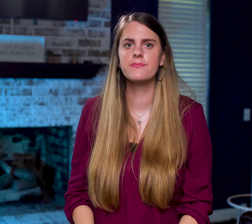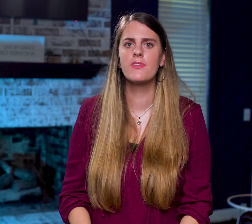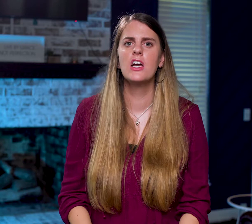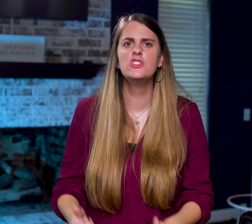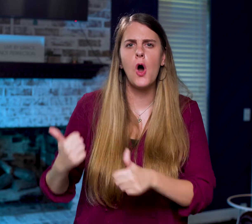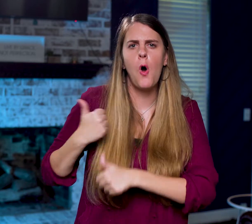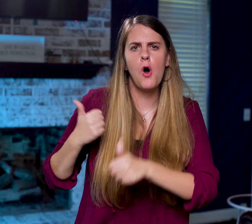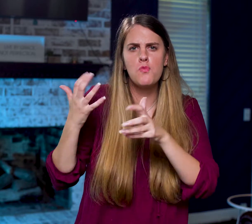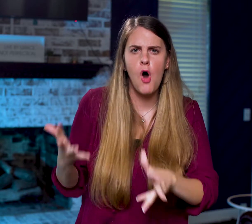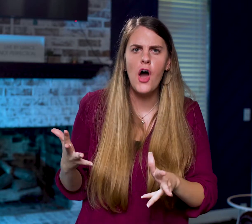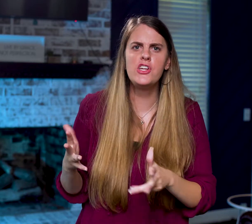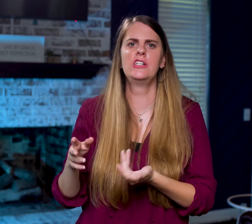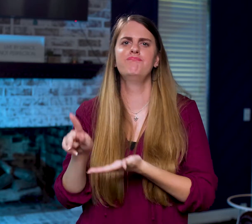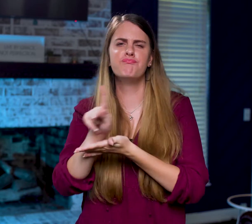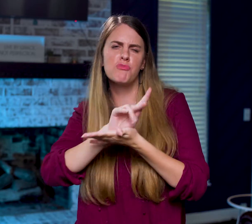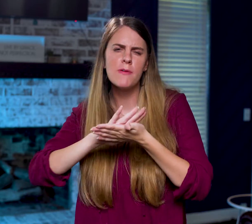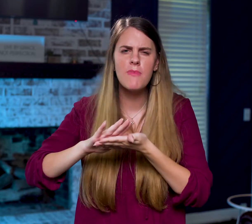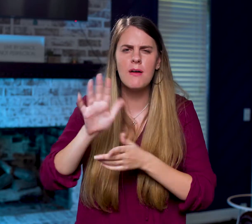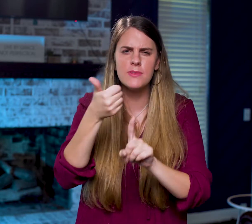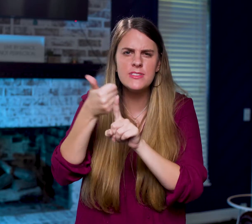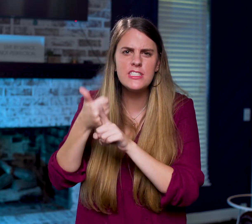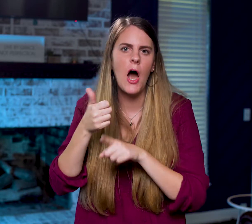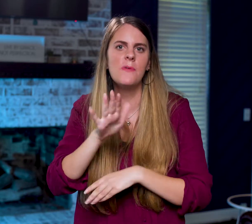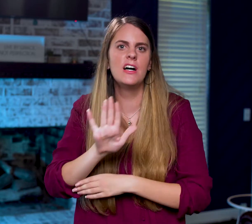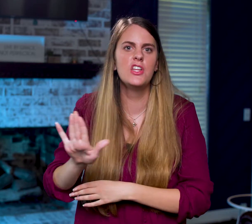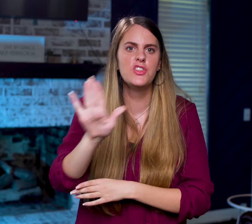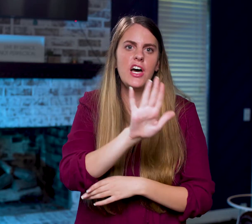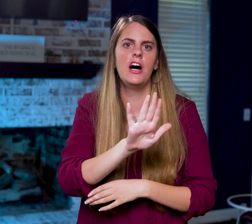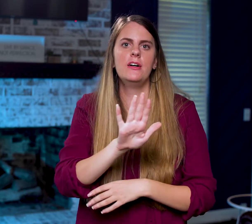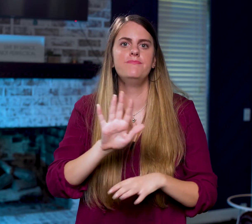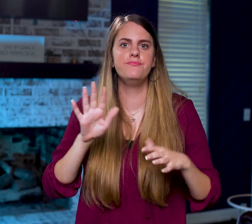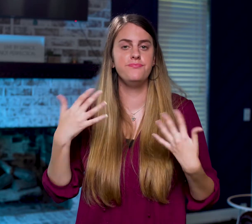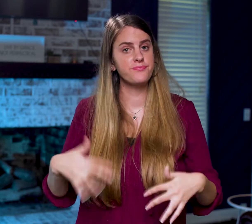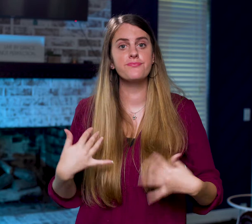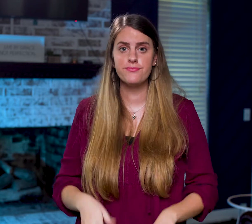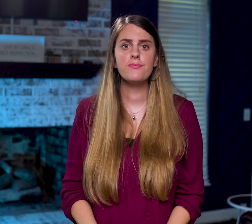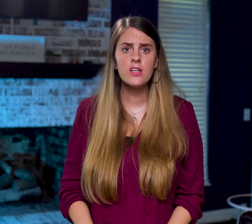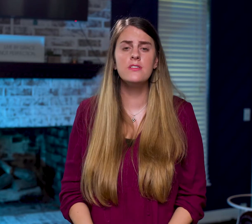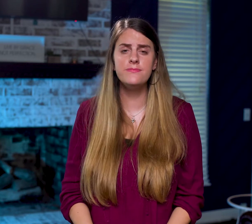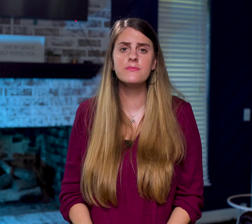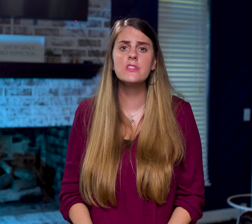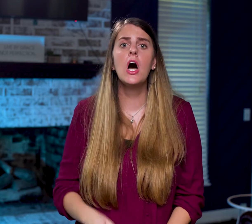The warriors purify themselves and their plunder,